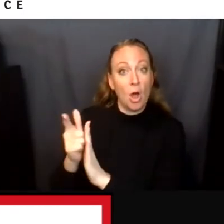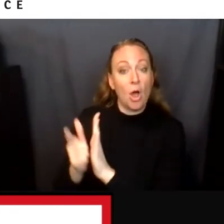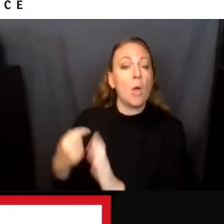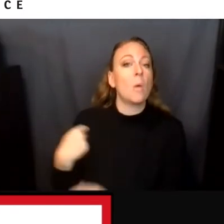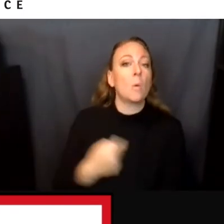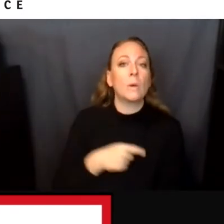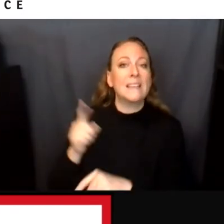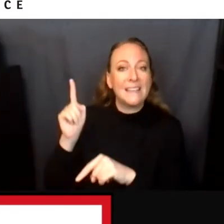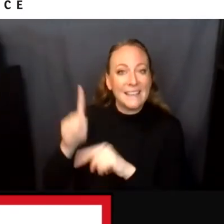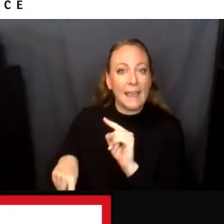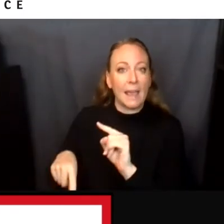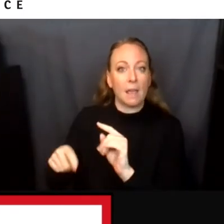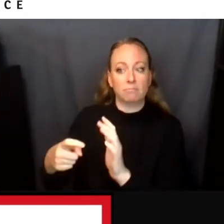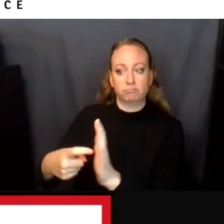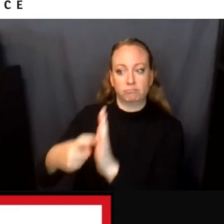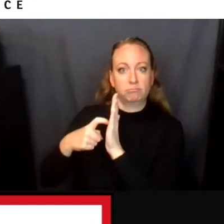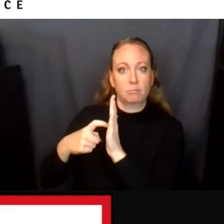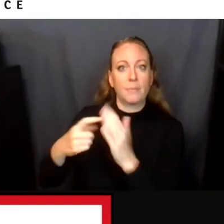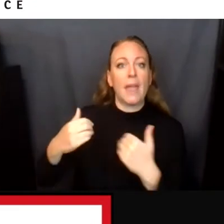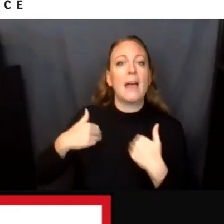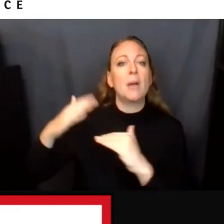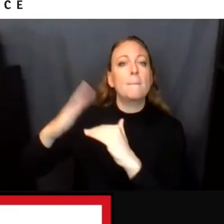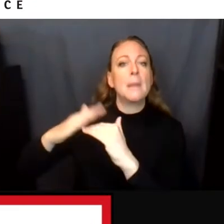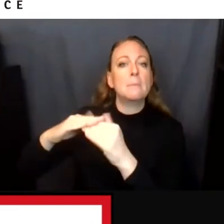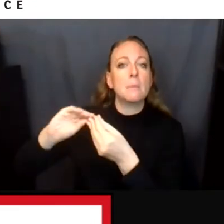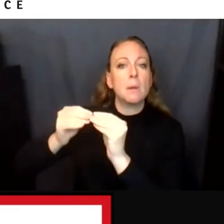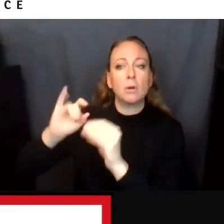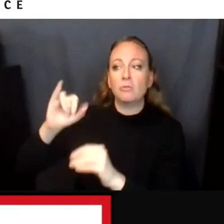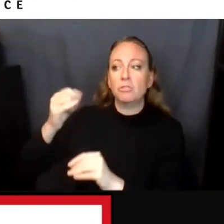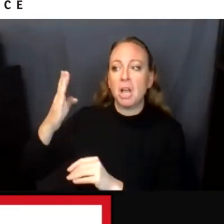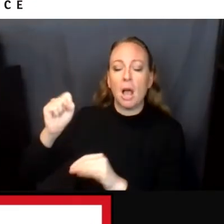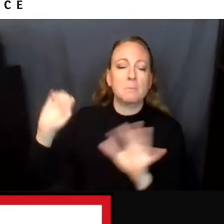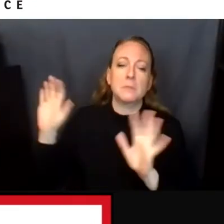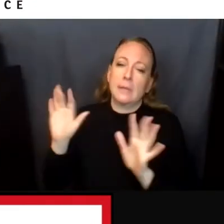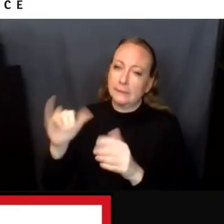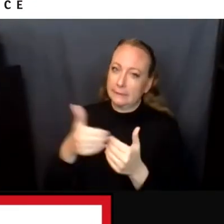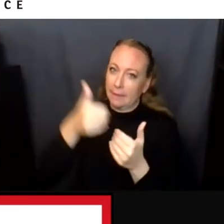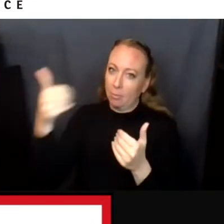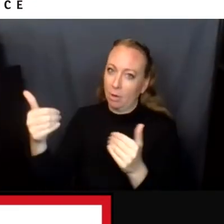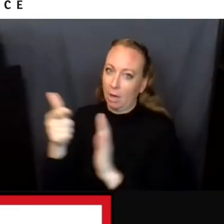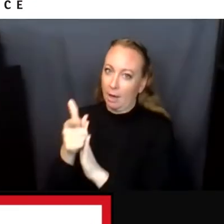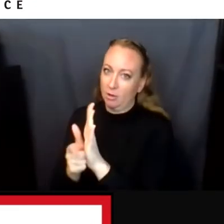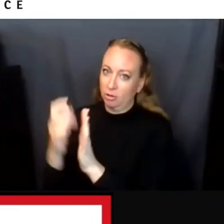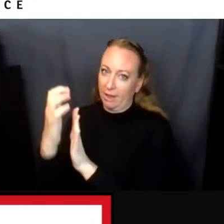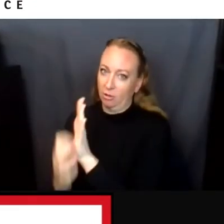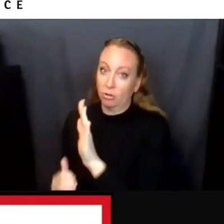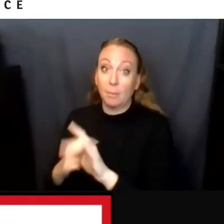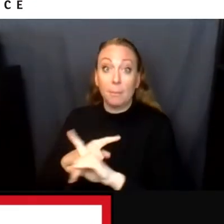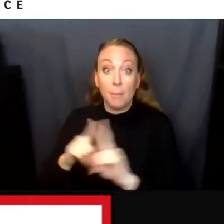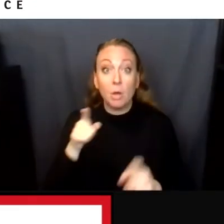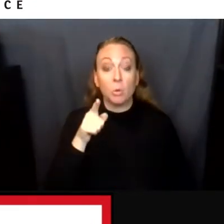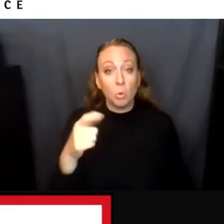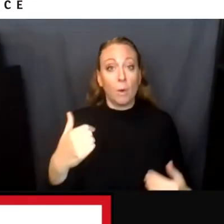That is separate legislation. But you have a right legally to sue